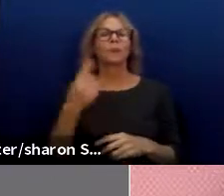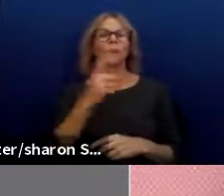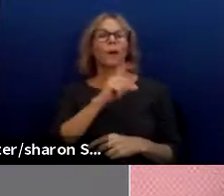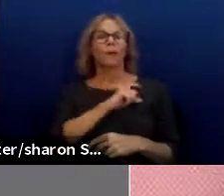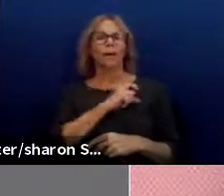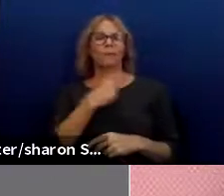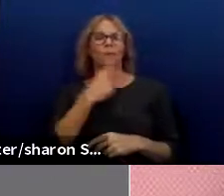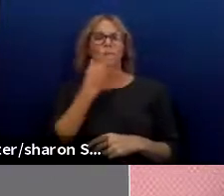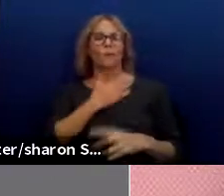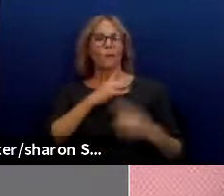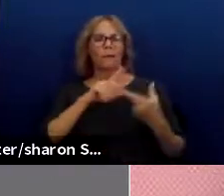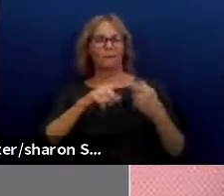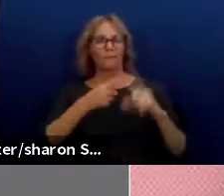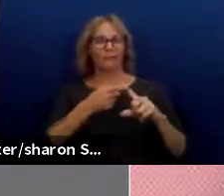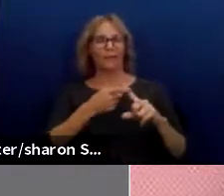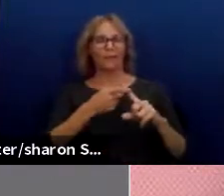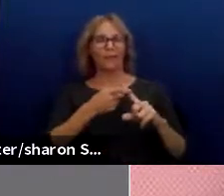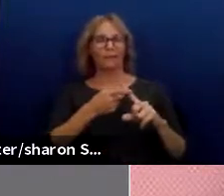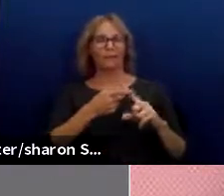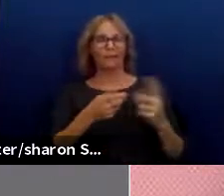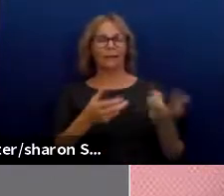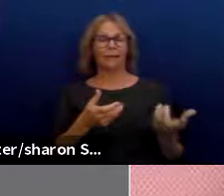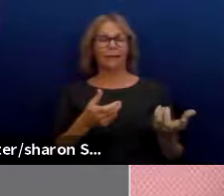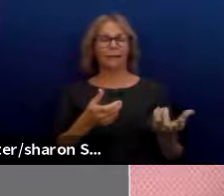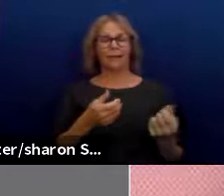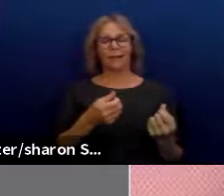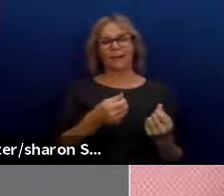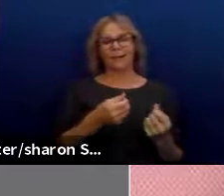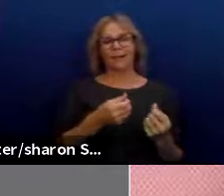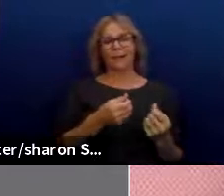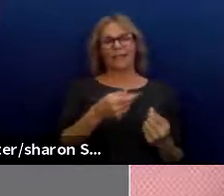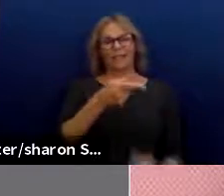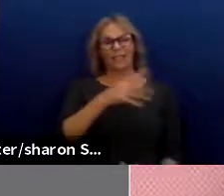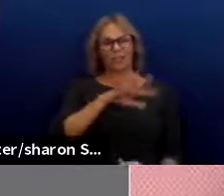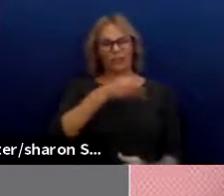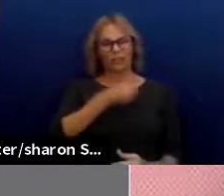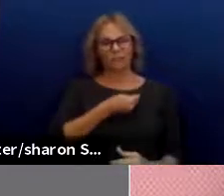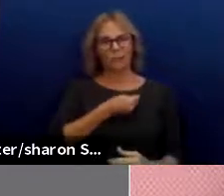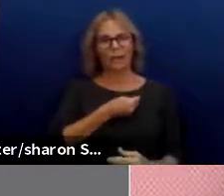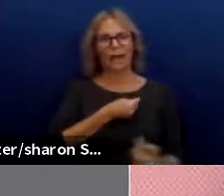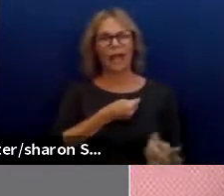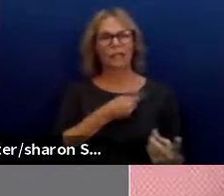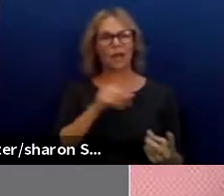to one of my friends, you know, this is your if you're trans, this is probably the only kind of sex he can get anyway because who